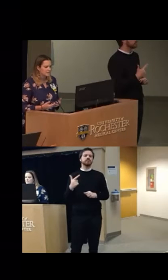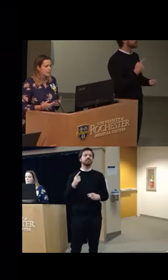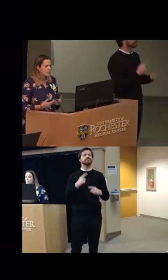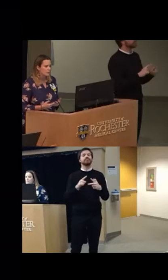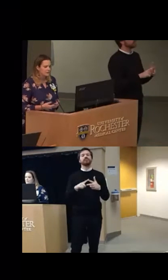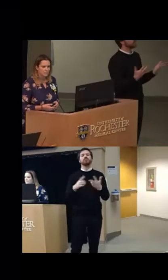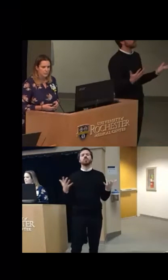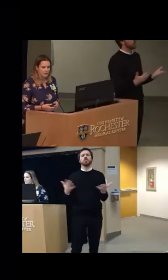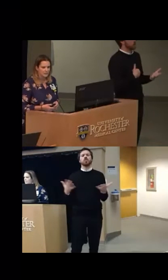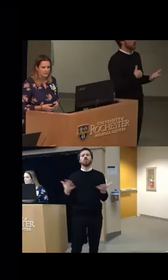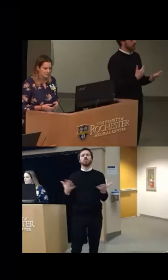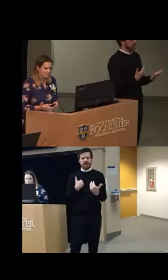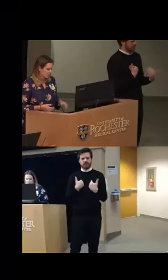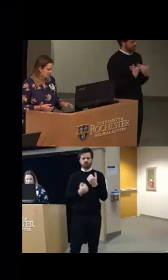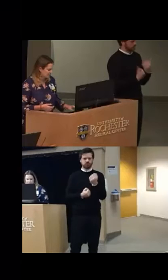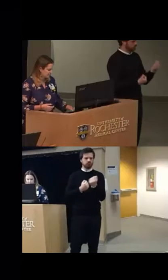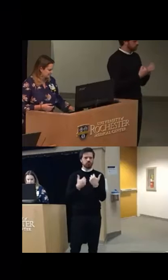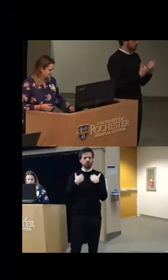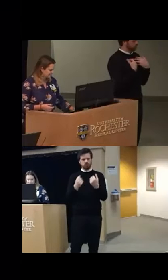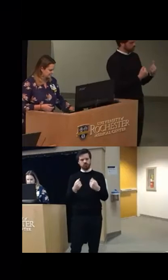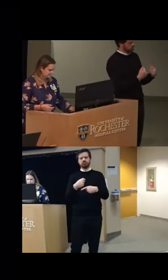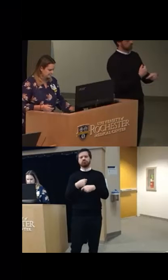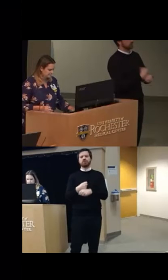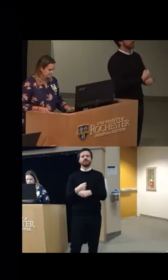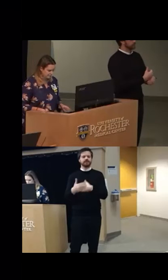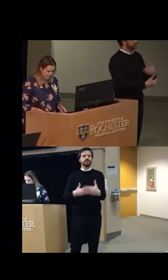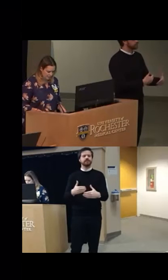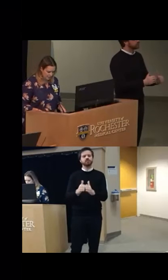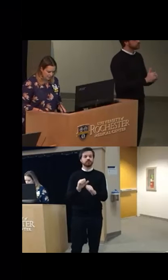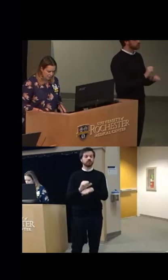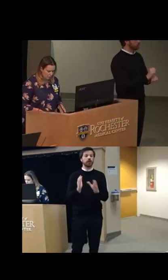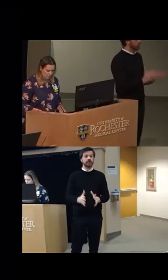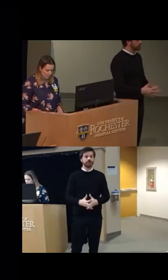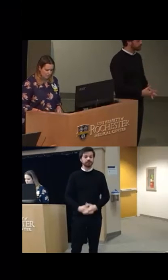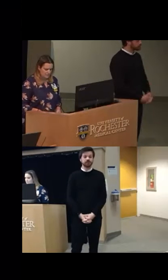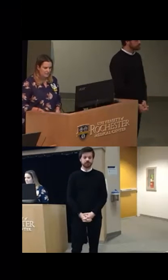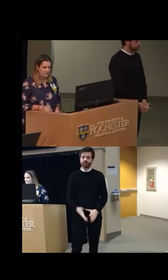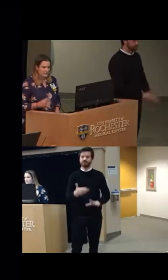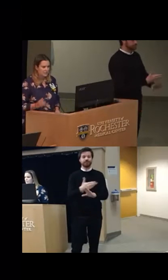that support wellness and productivity in employees so before delving into the